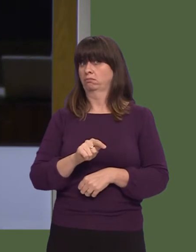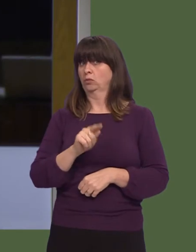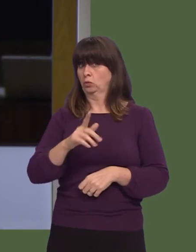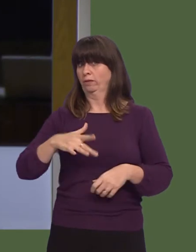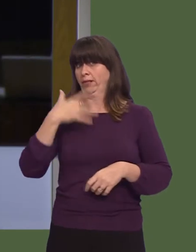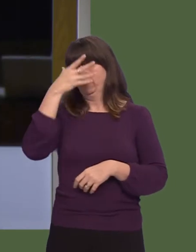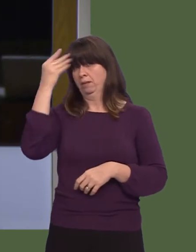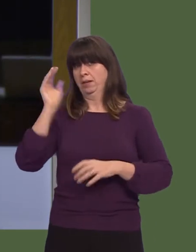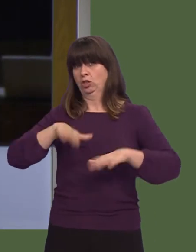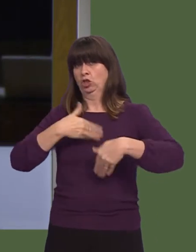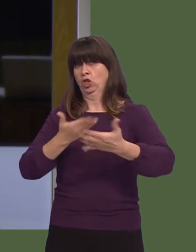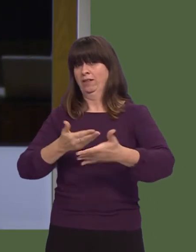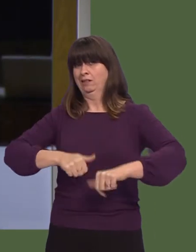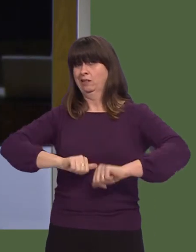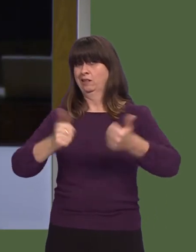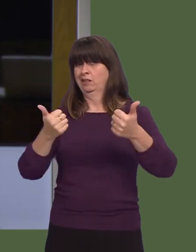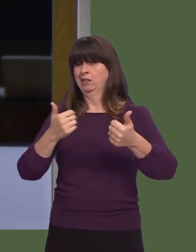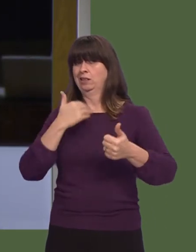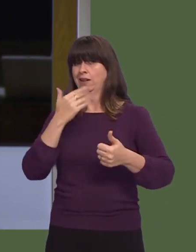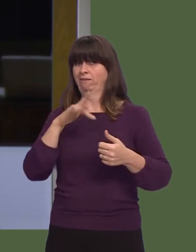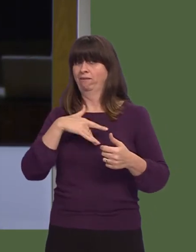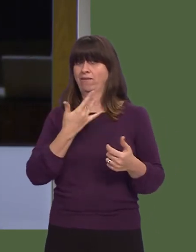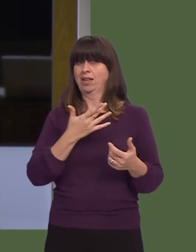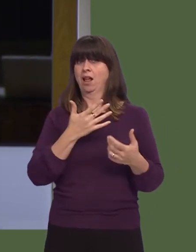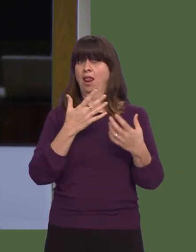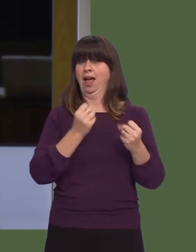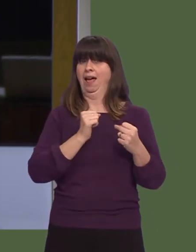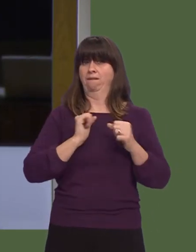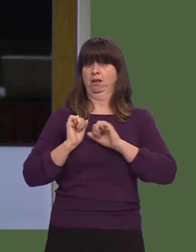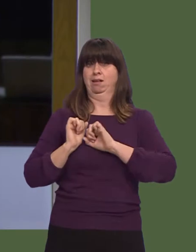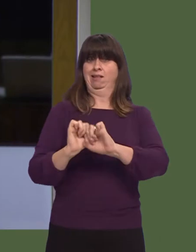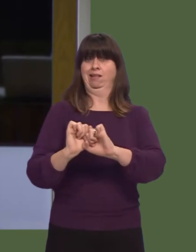services is sufficiently decentralised, and also that the resourcing of it is sufficiently